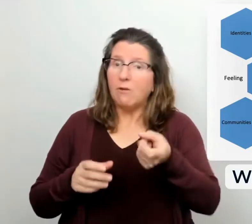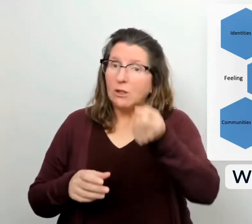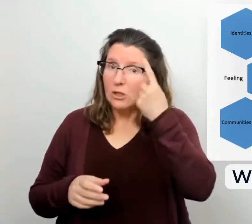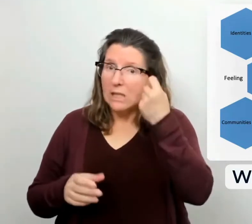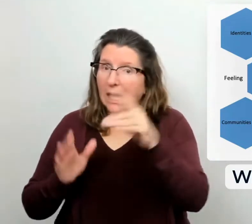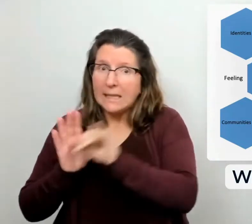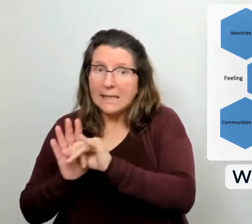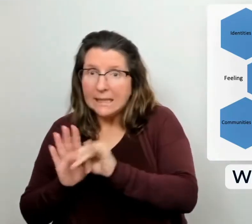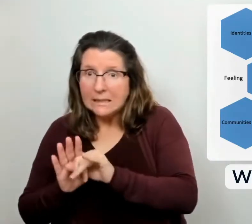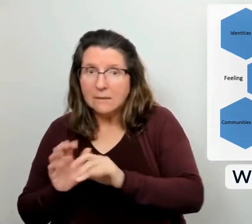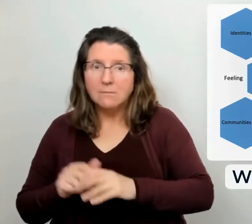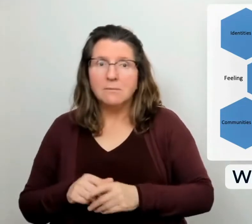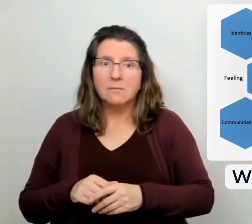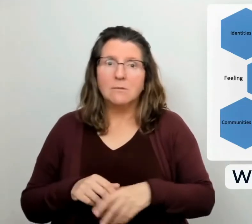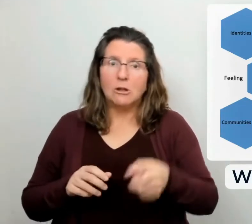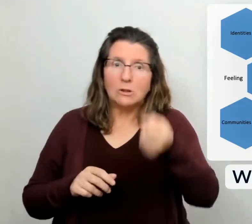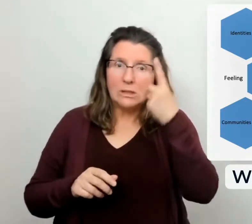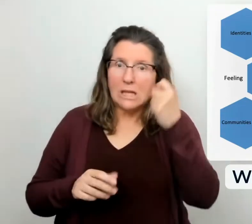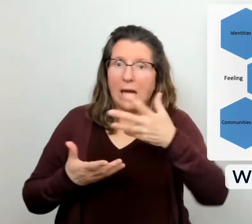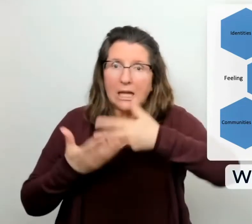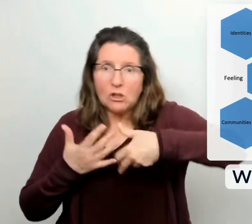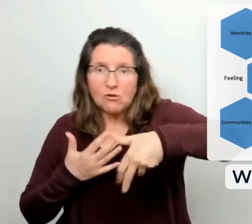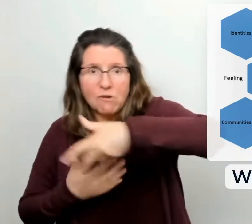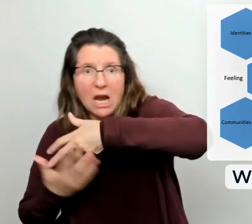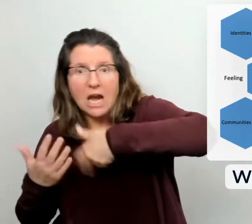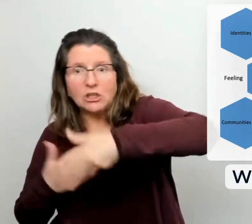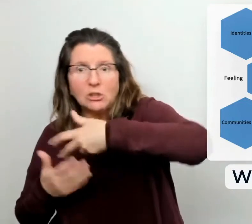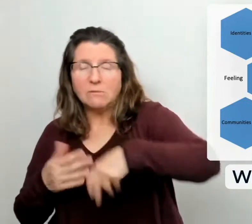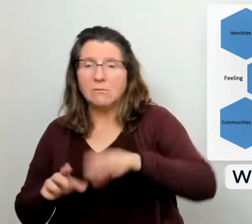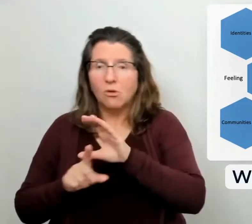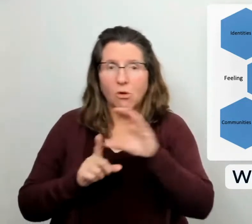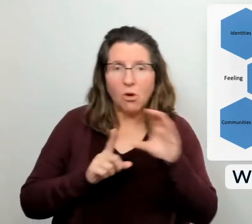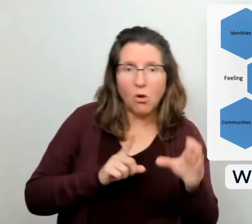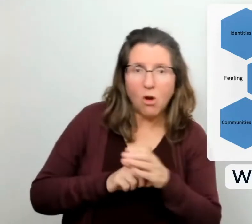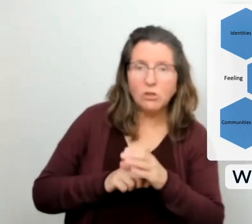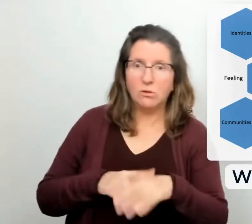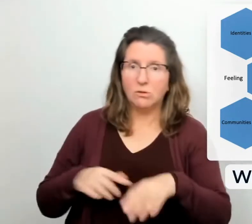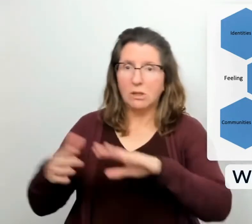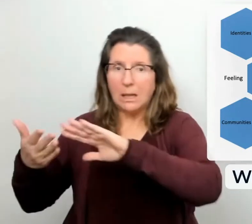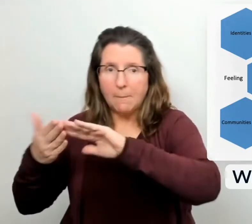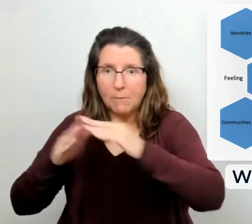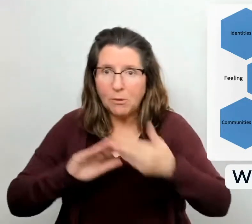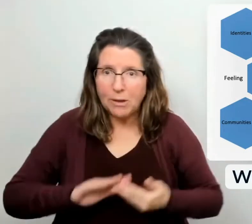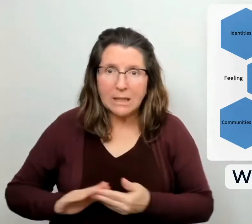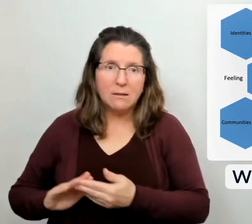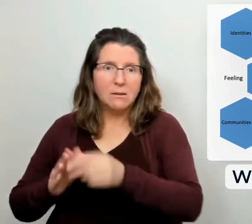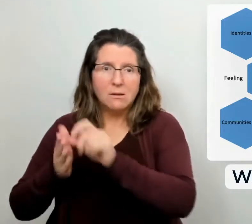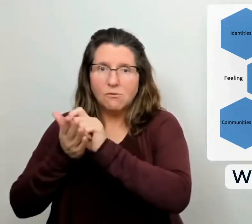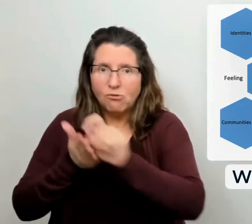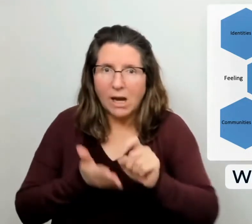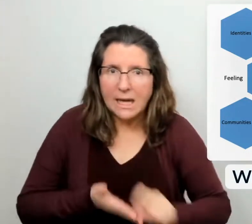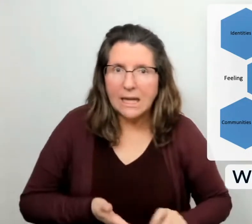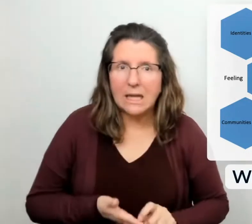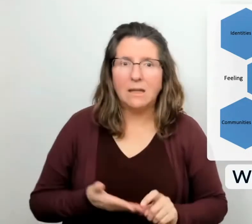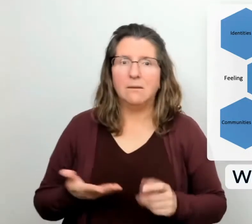You have to understand their identities, interactions, cultures, communities, and writing.